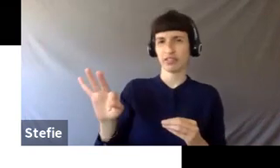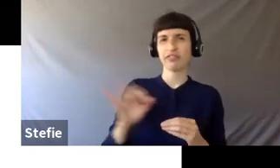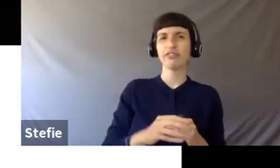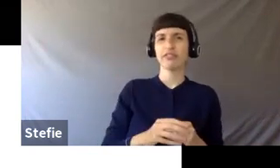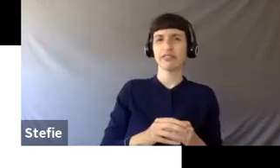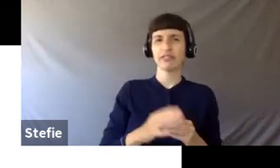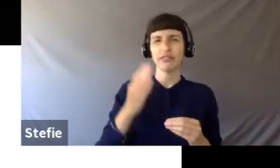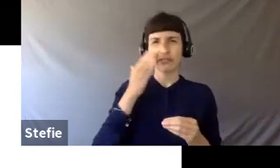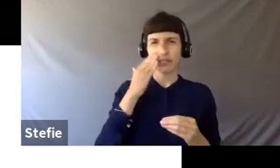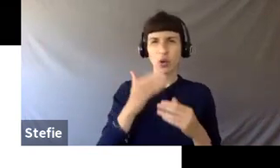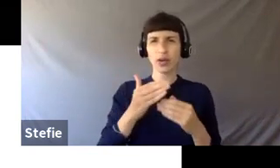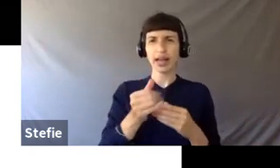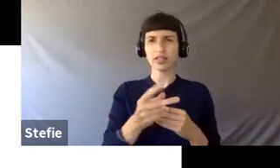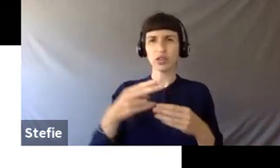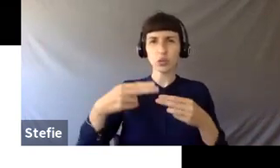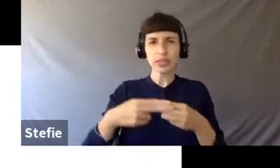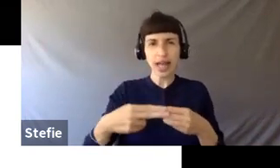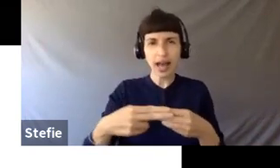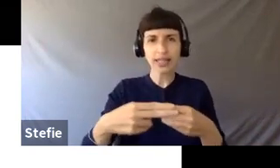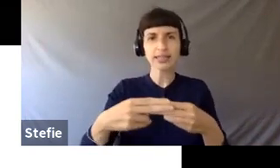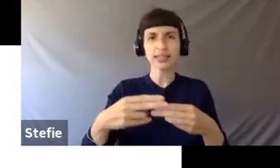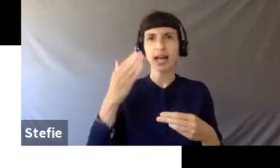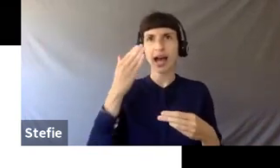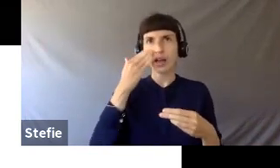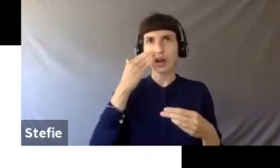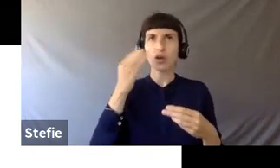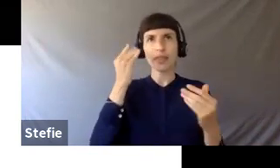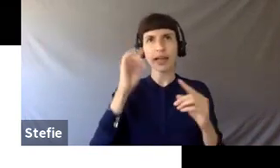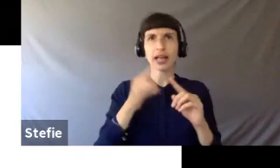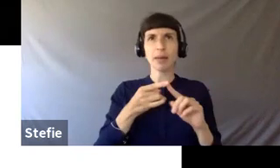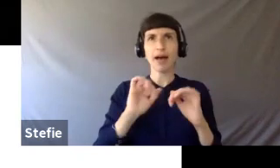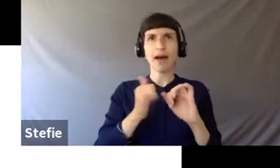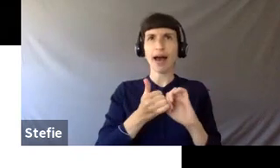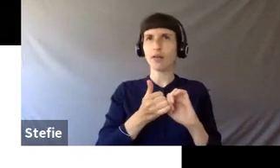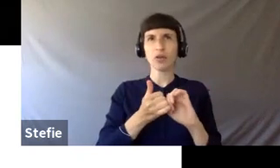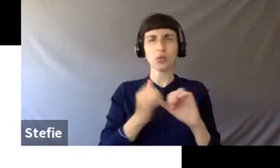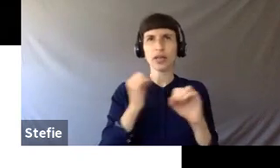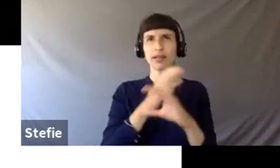JEFF: